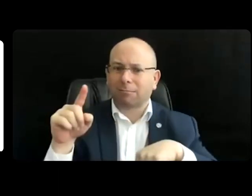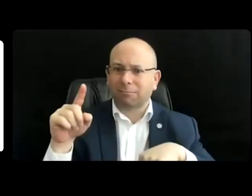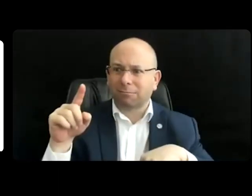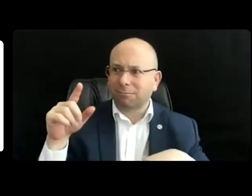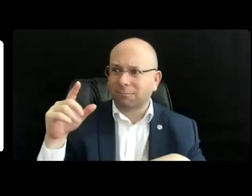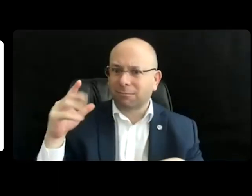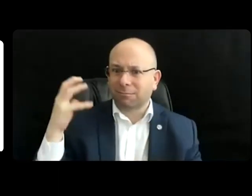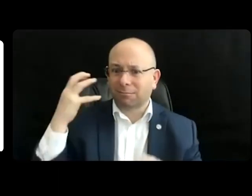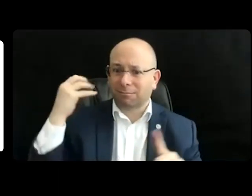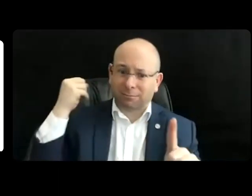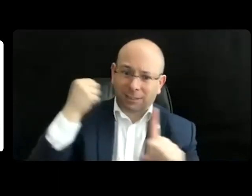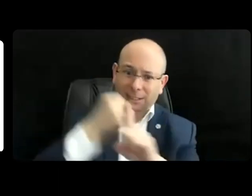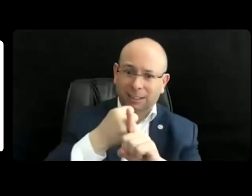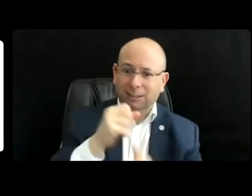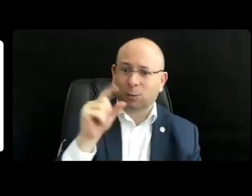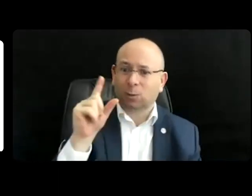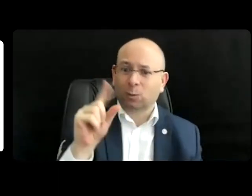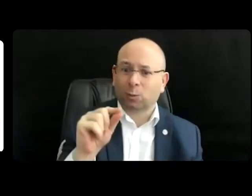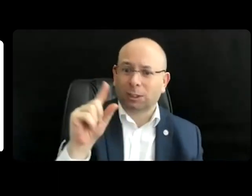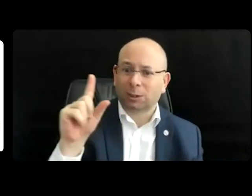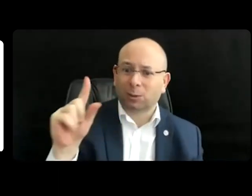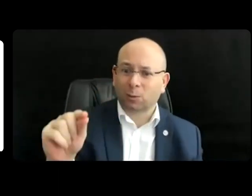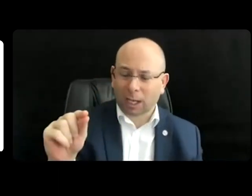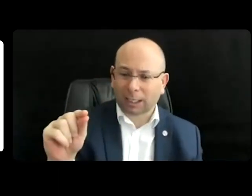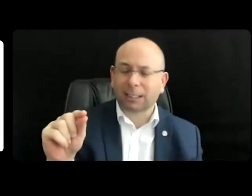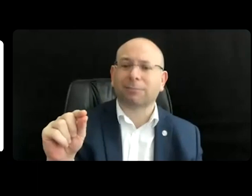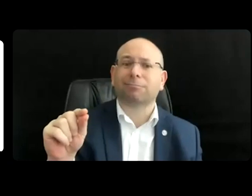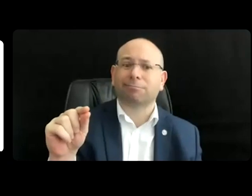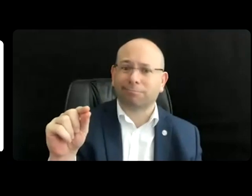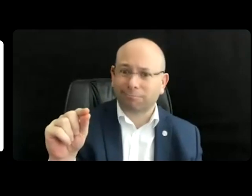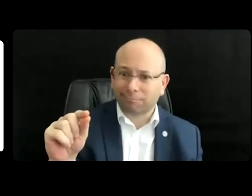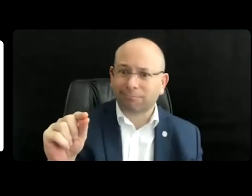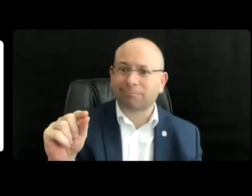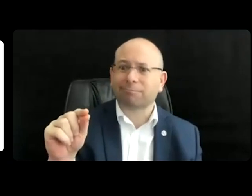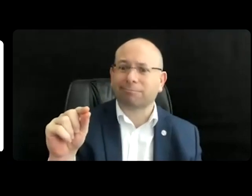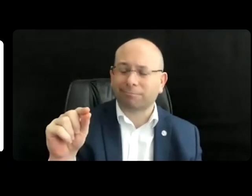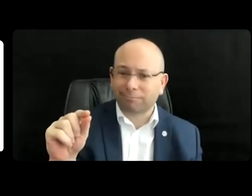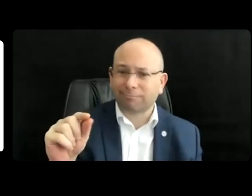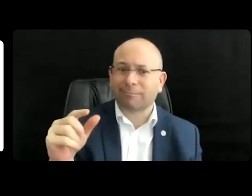140 years sounds like a really long time and yet we